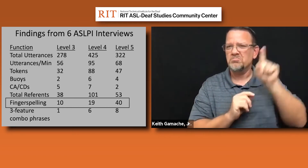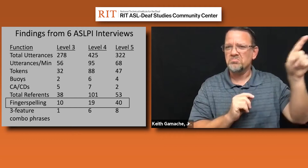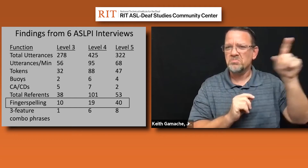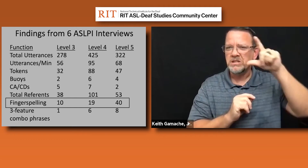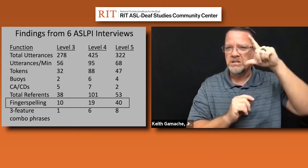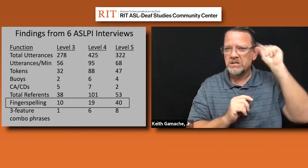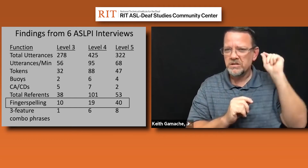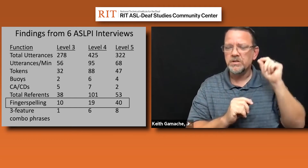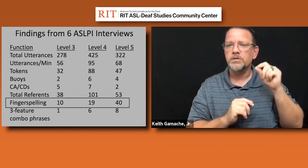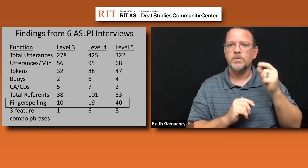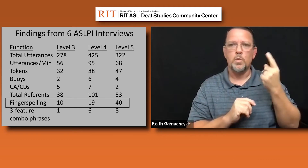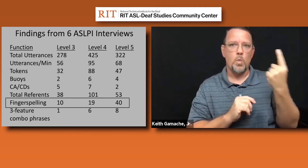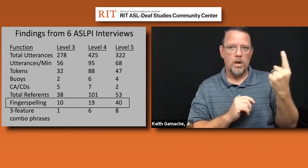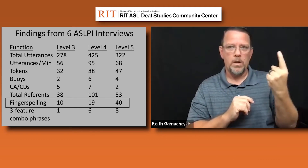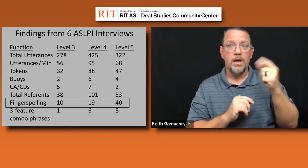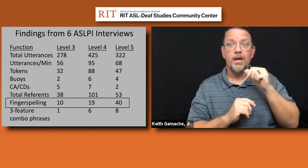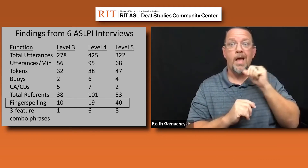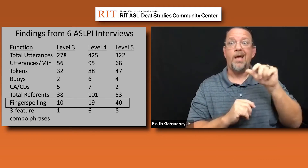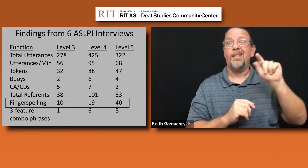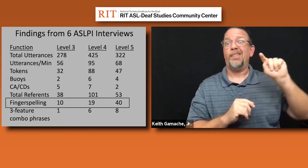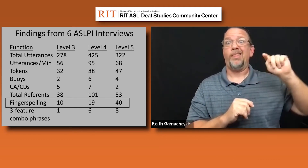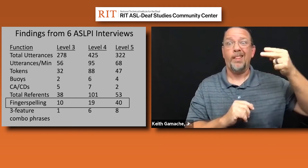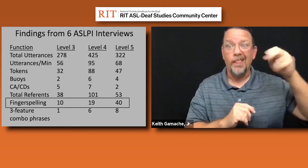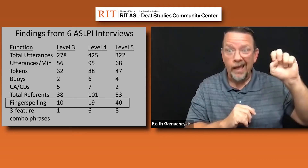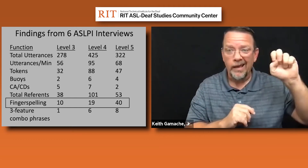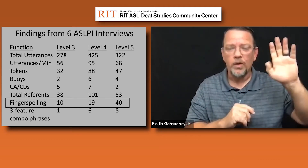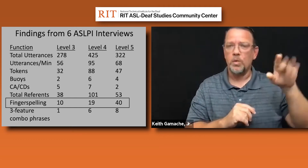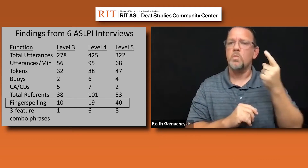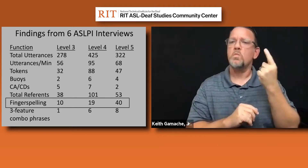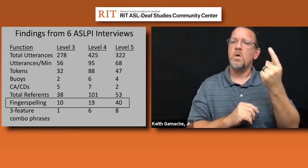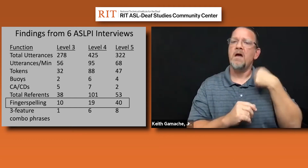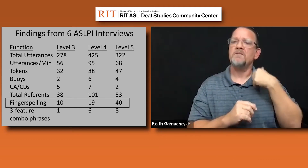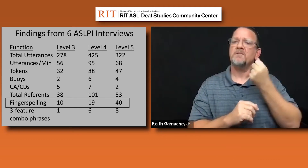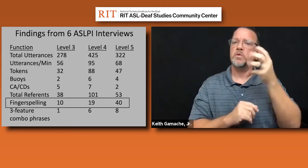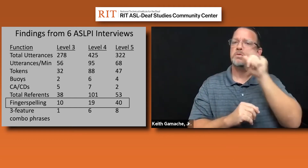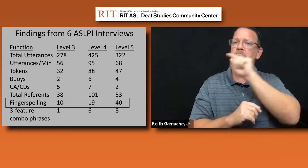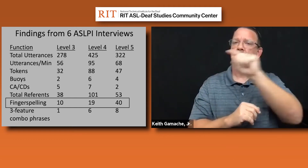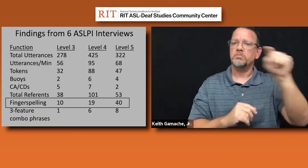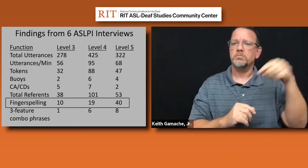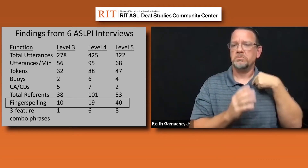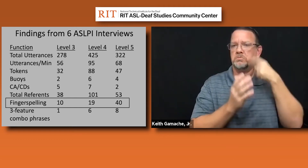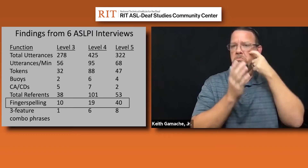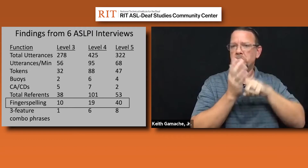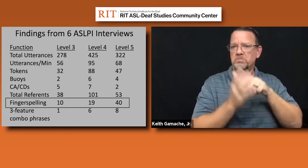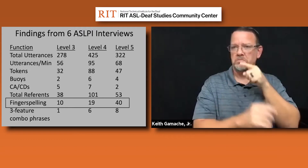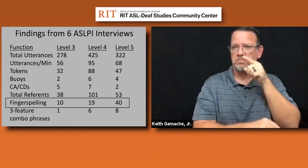This comes out of Gallaudet. It's not the only one, but it's a proficiency interview,